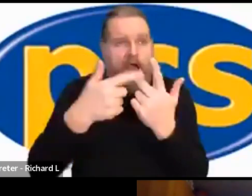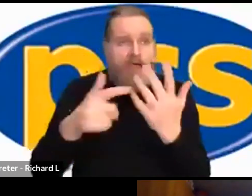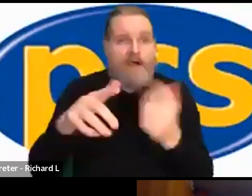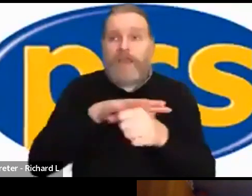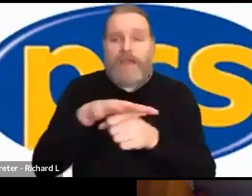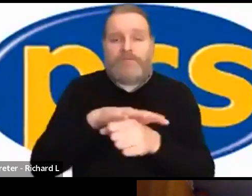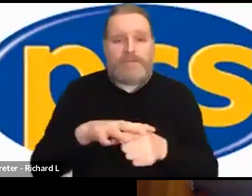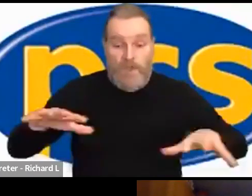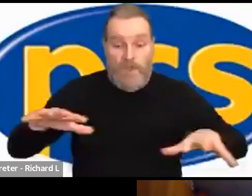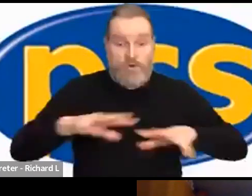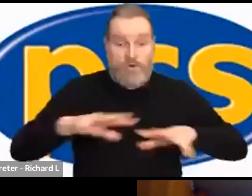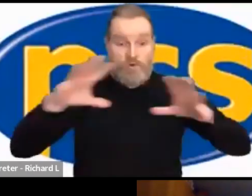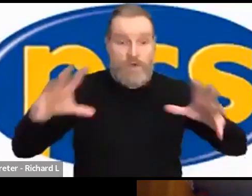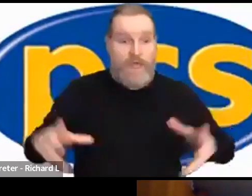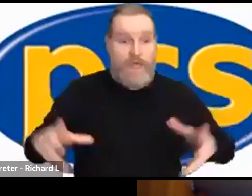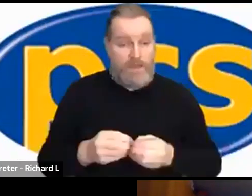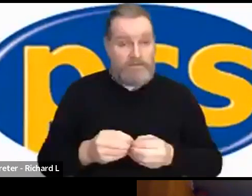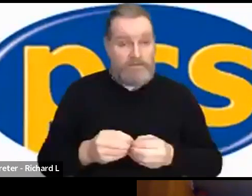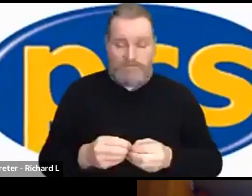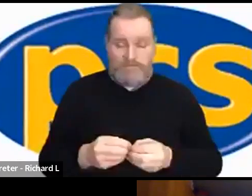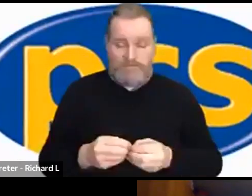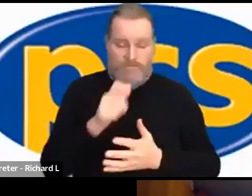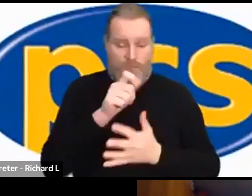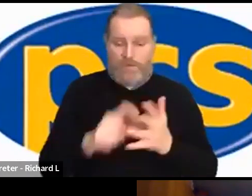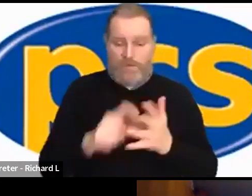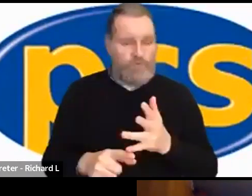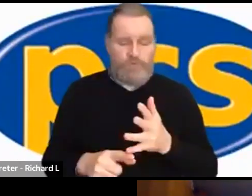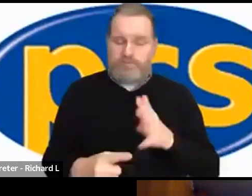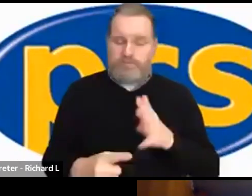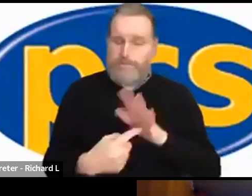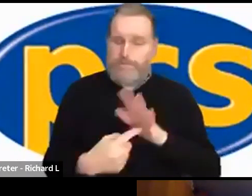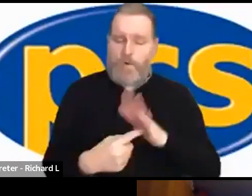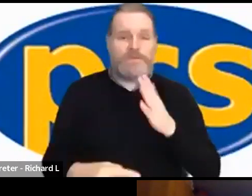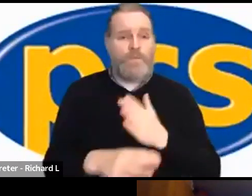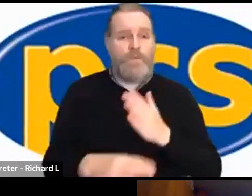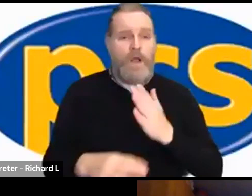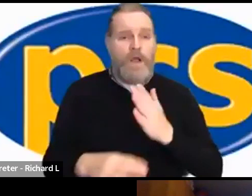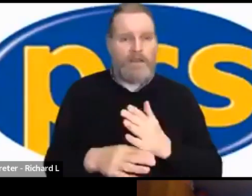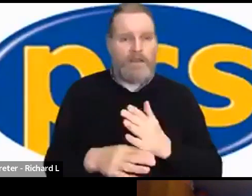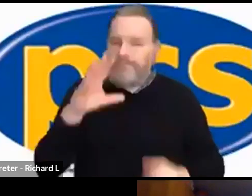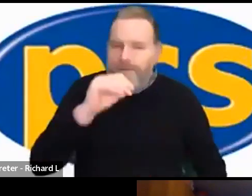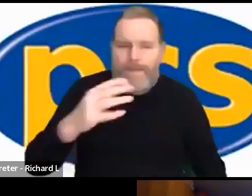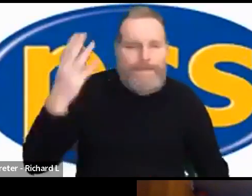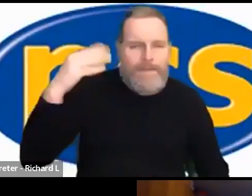And other sectors together. Together, we provide vital services. We were We were clapped in the pandemic,